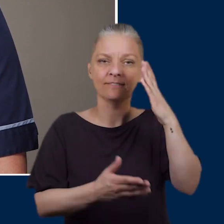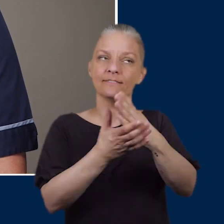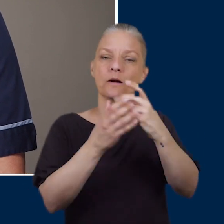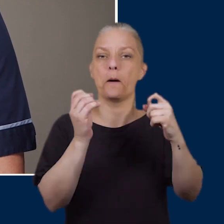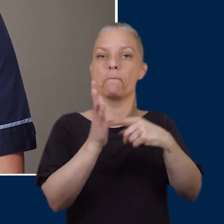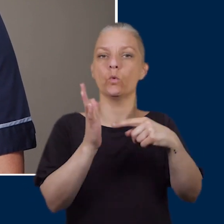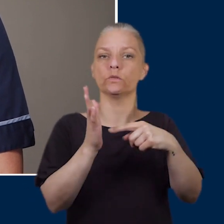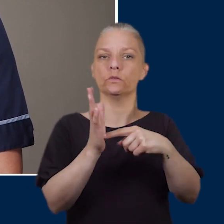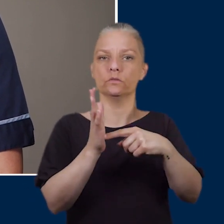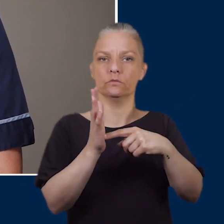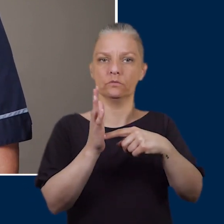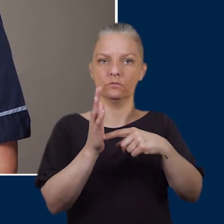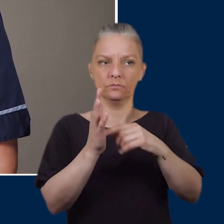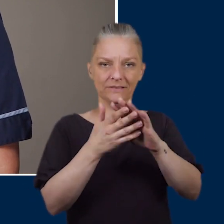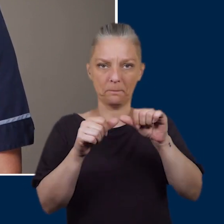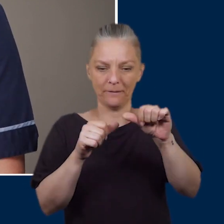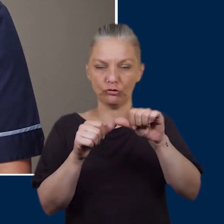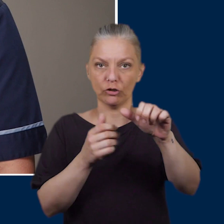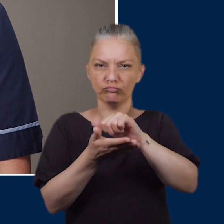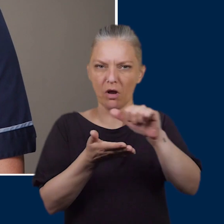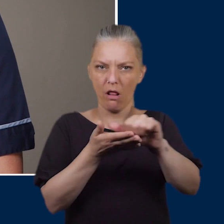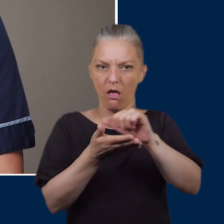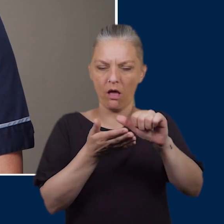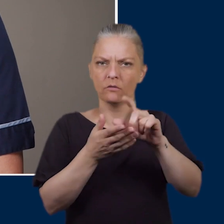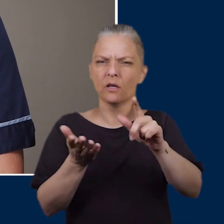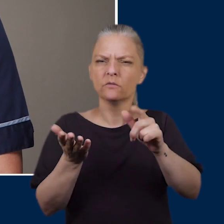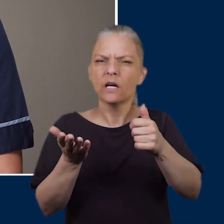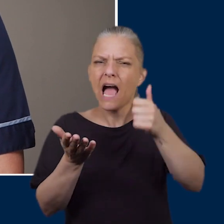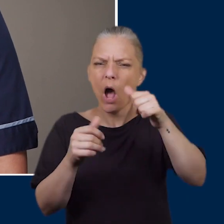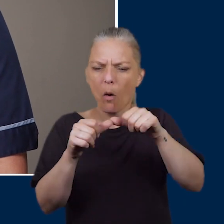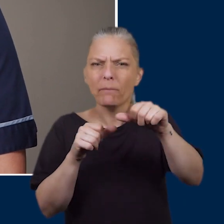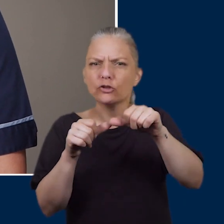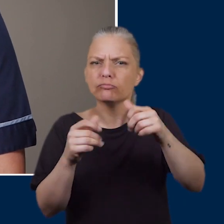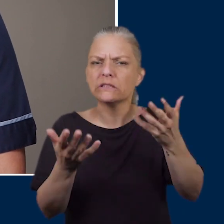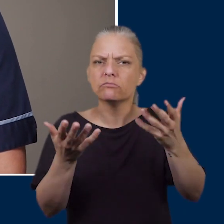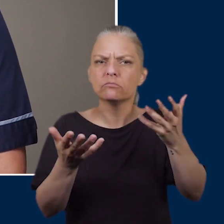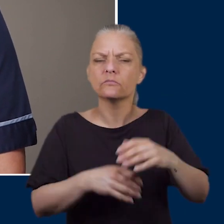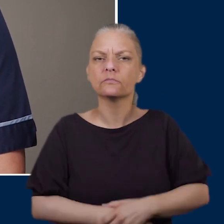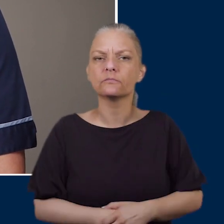regularly. But how do we measure these, well you know how blood pressure is measured using